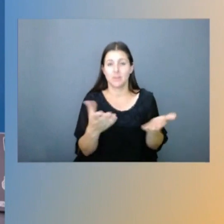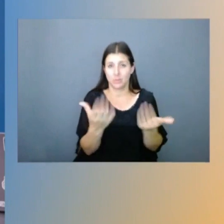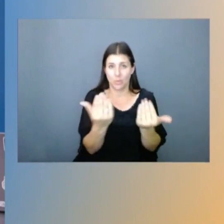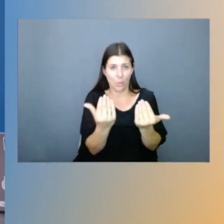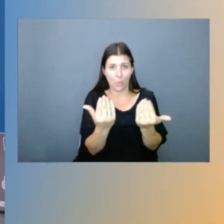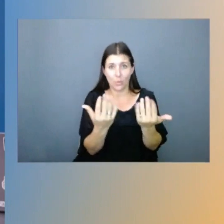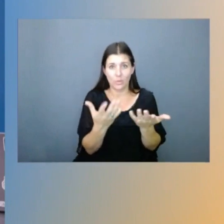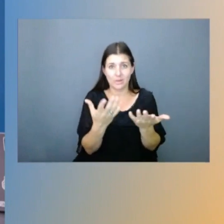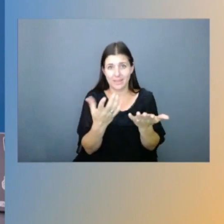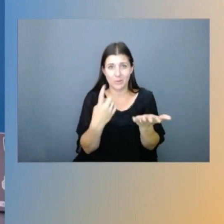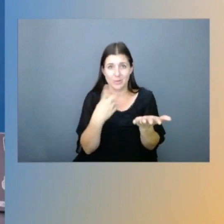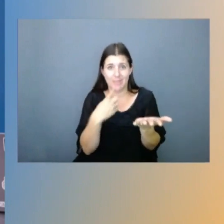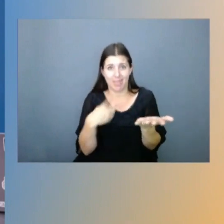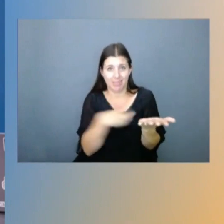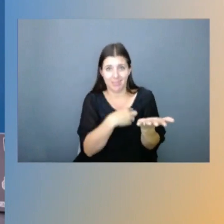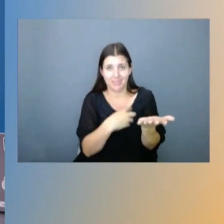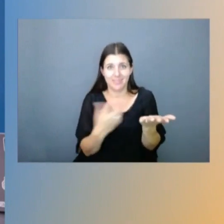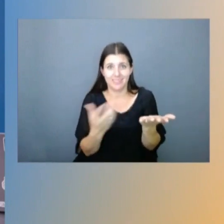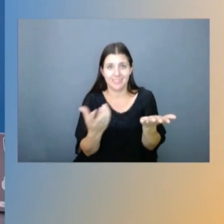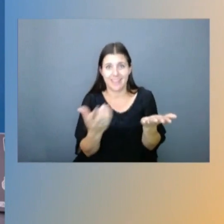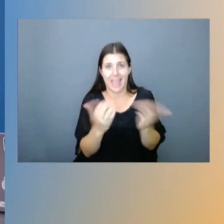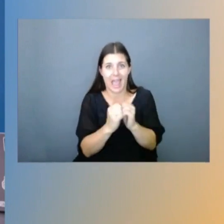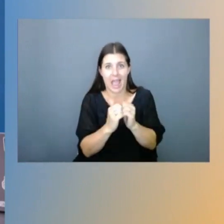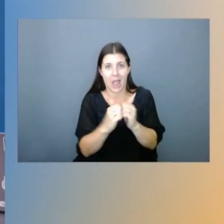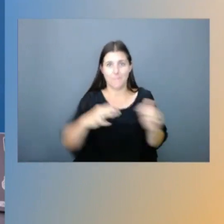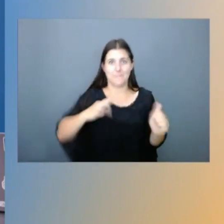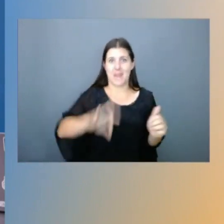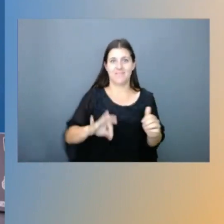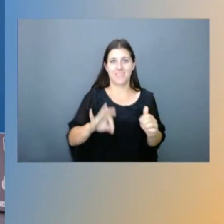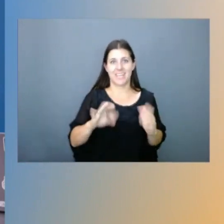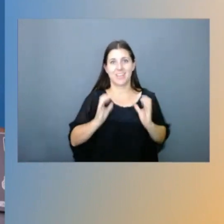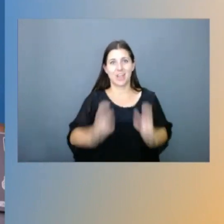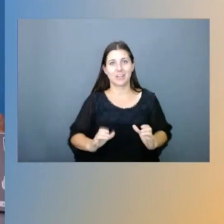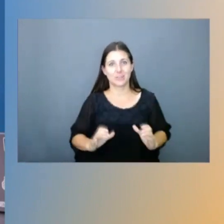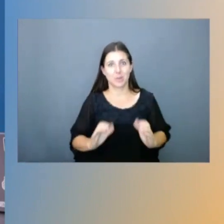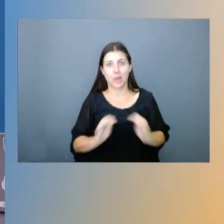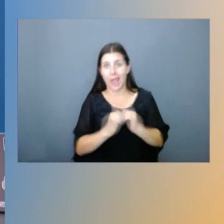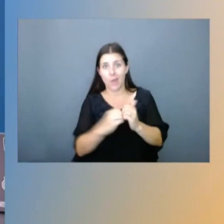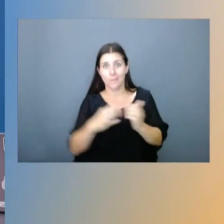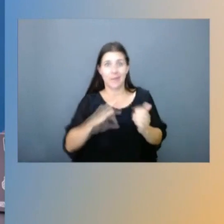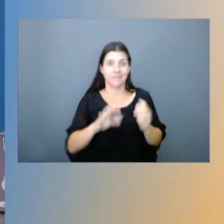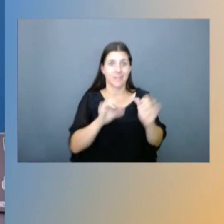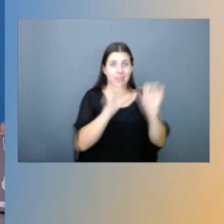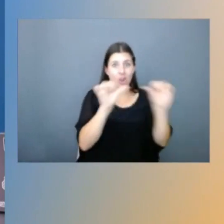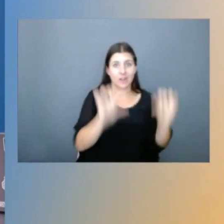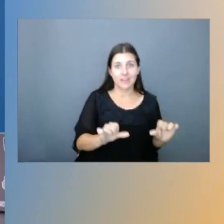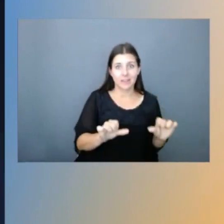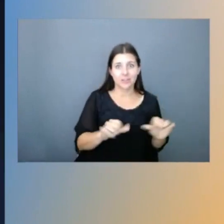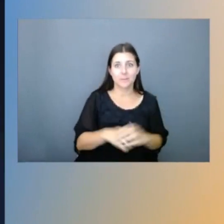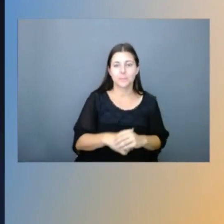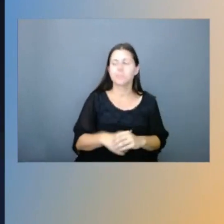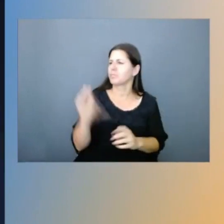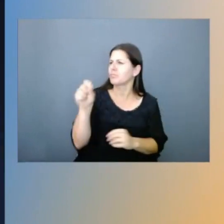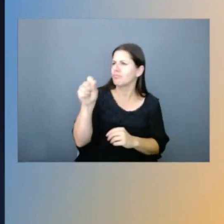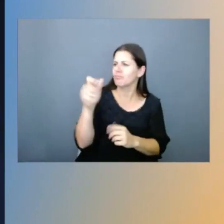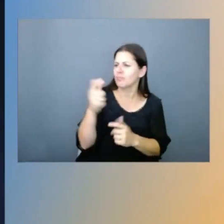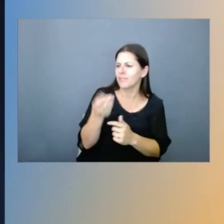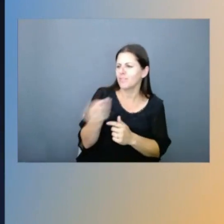about how that benefits customers and has benefited the architecture. There's a couple interesting things that you can do when you control the full thing.